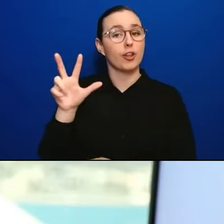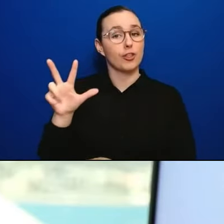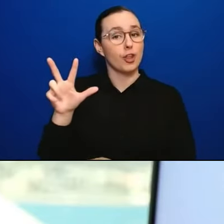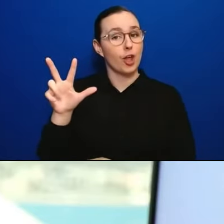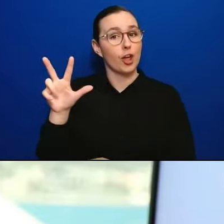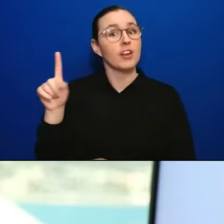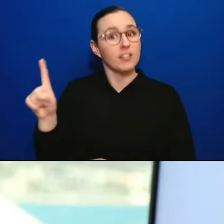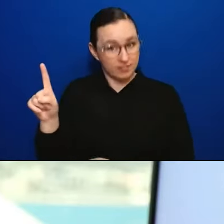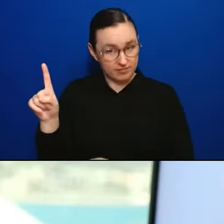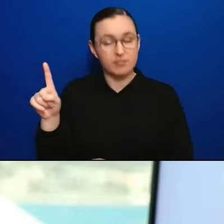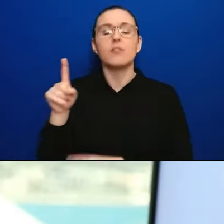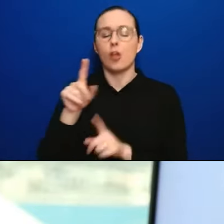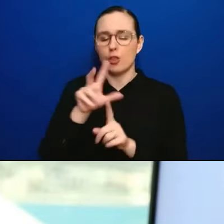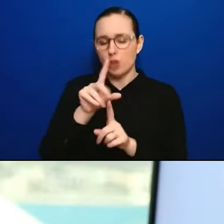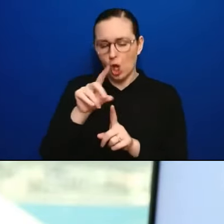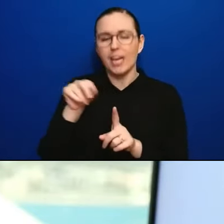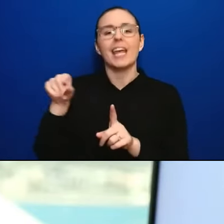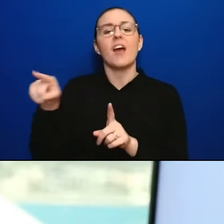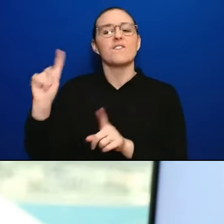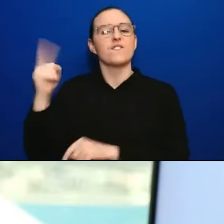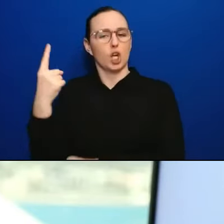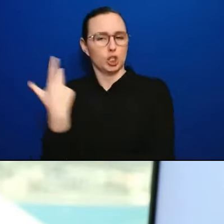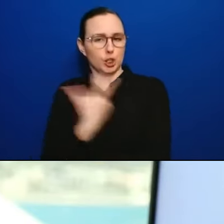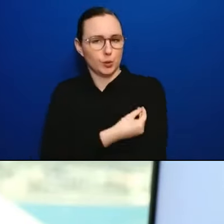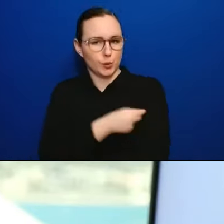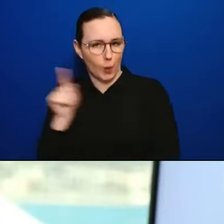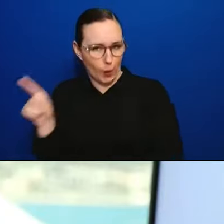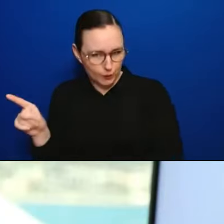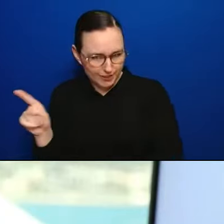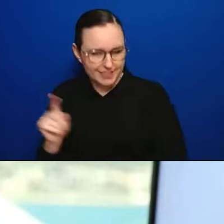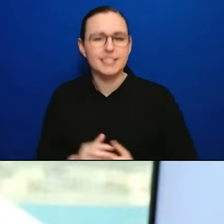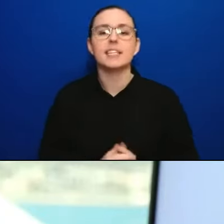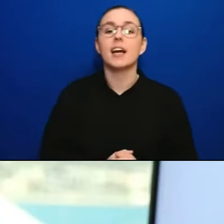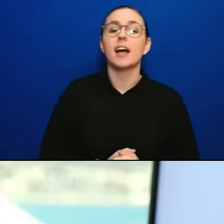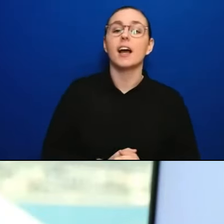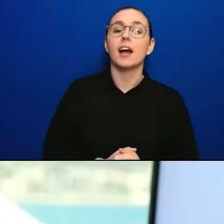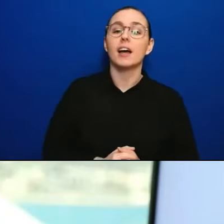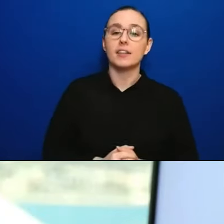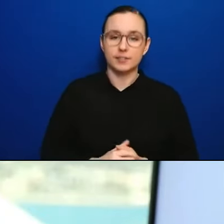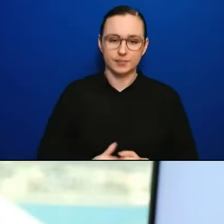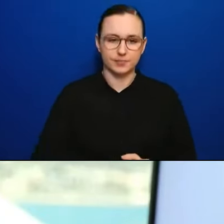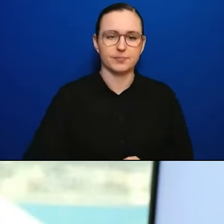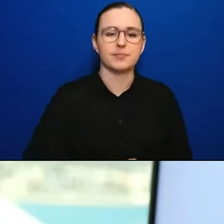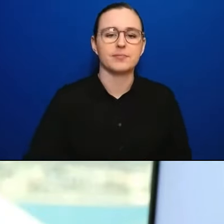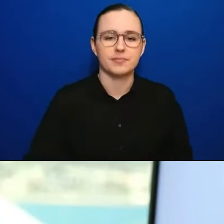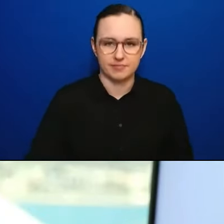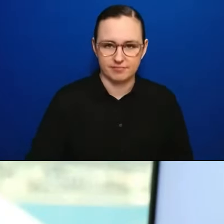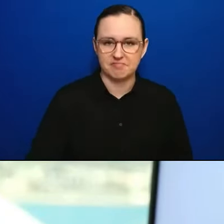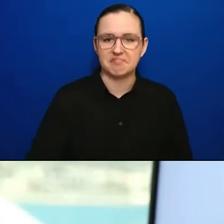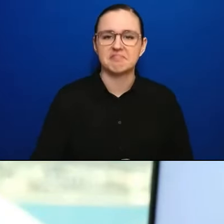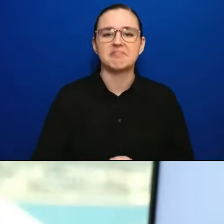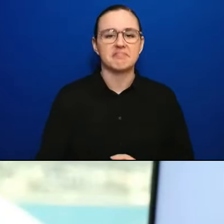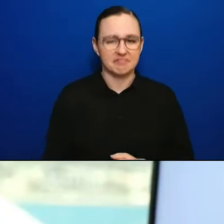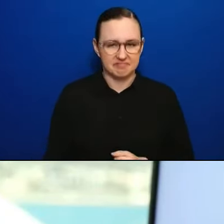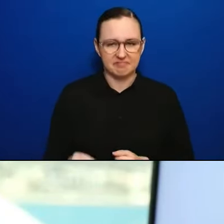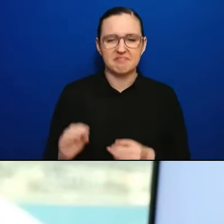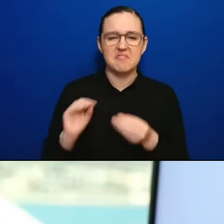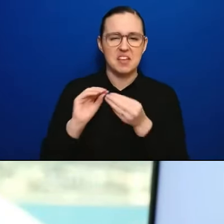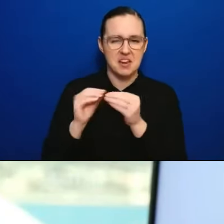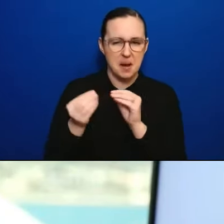That's 4,460,130 first doses.